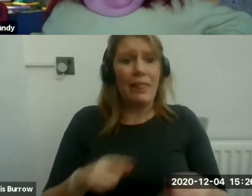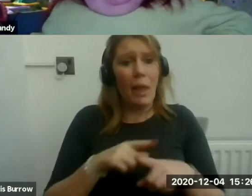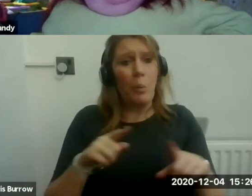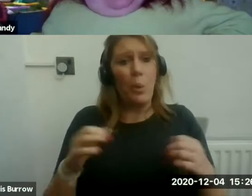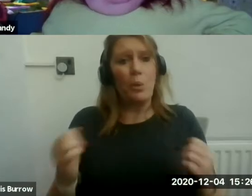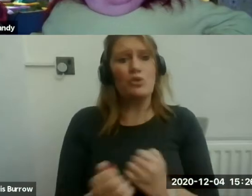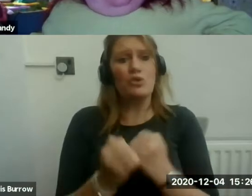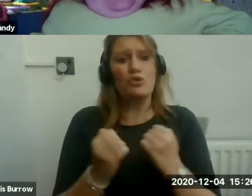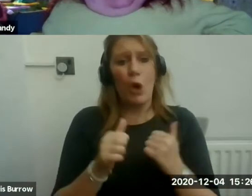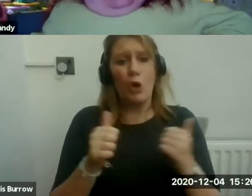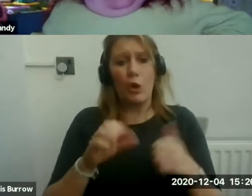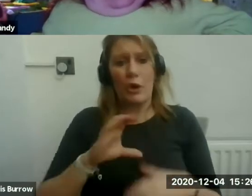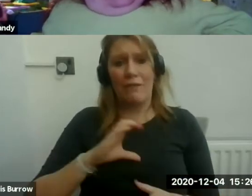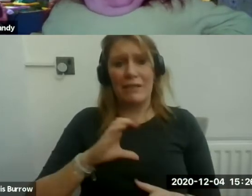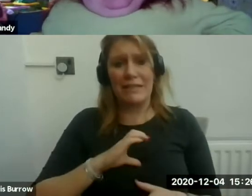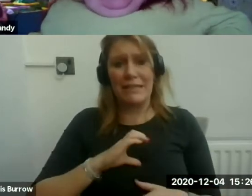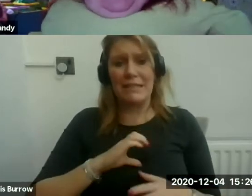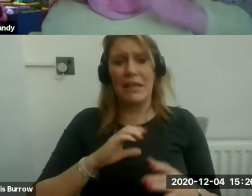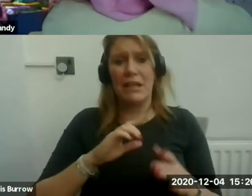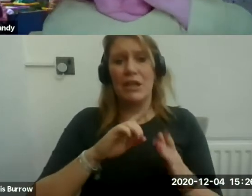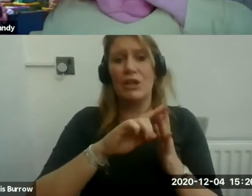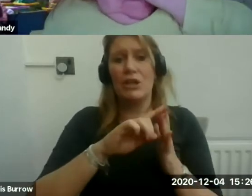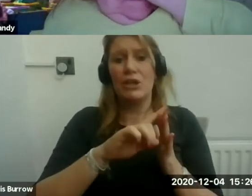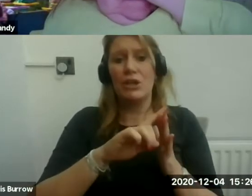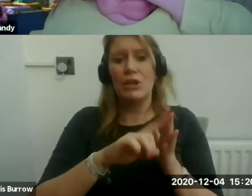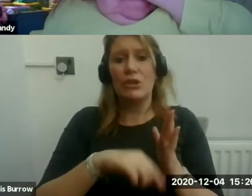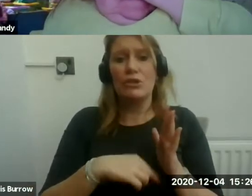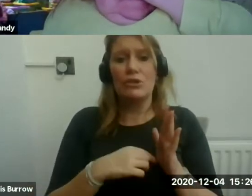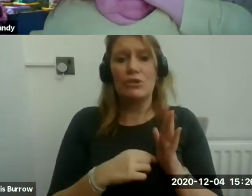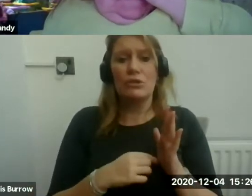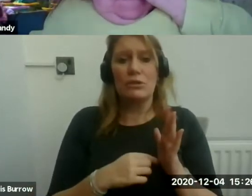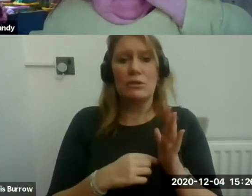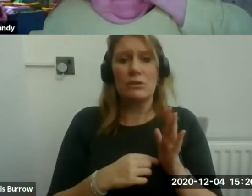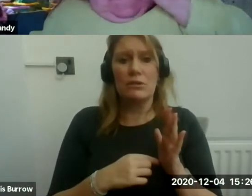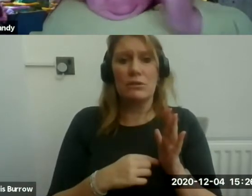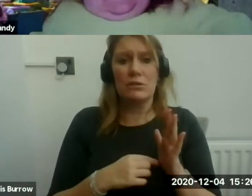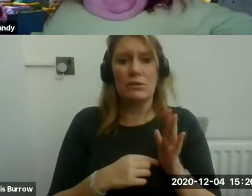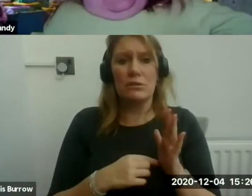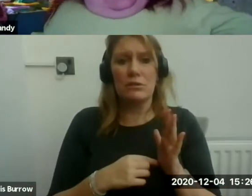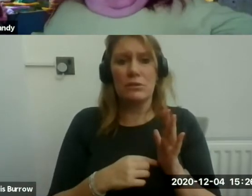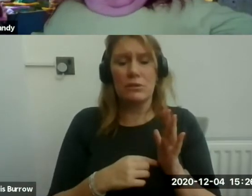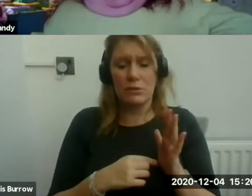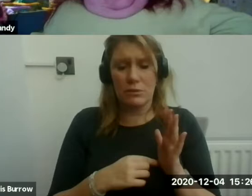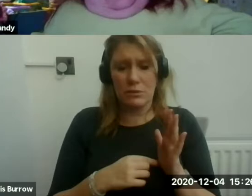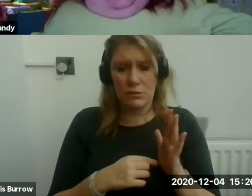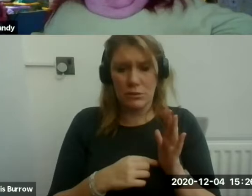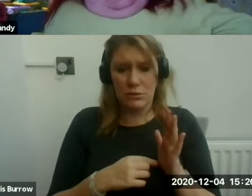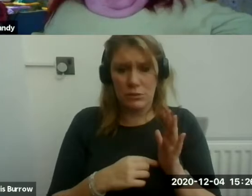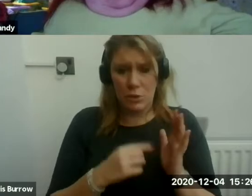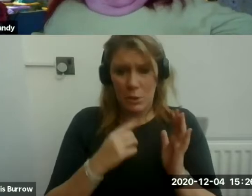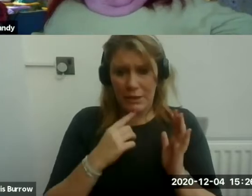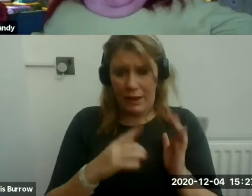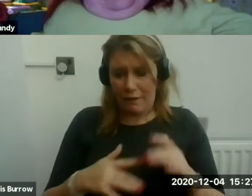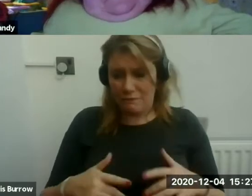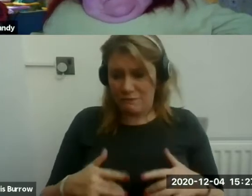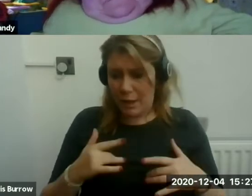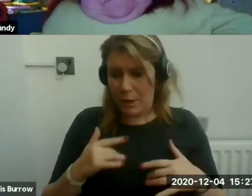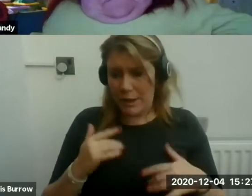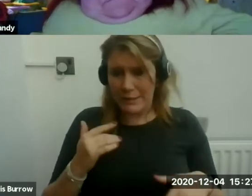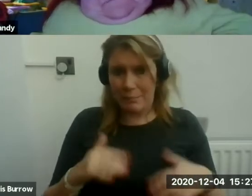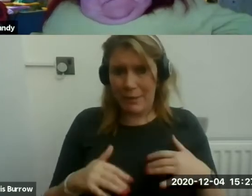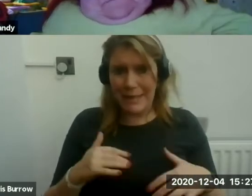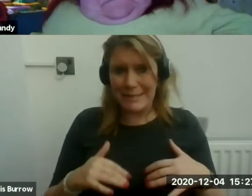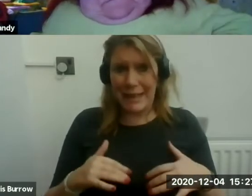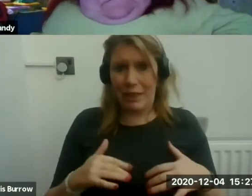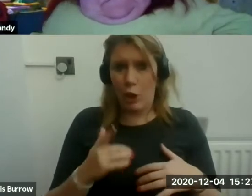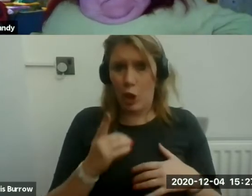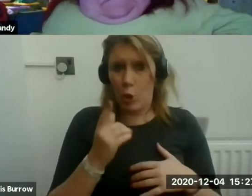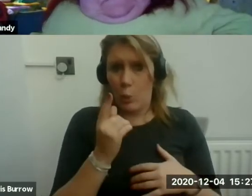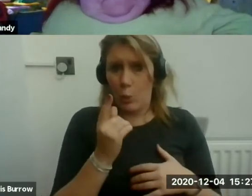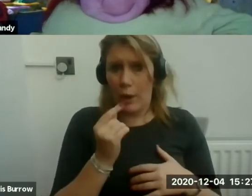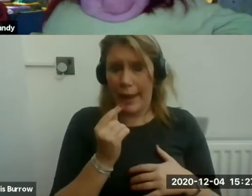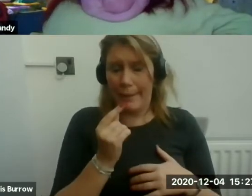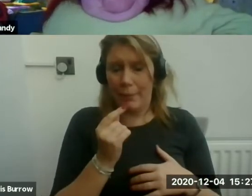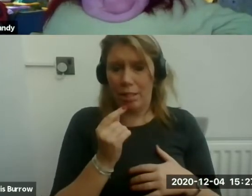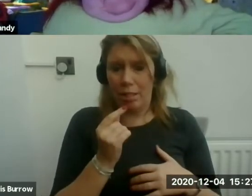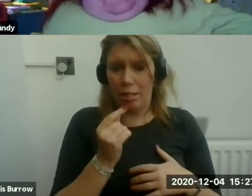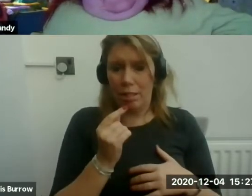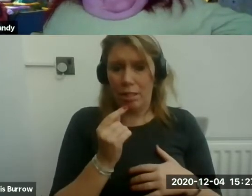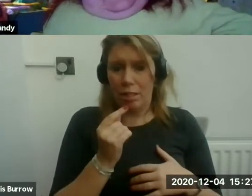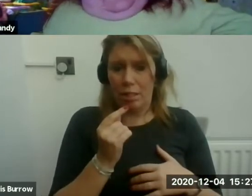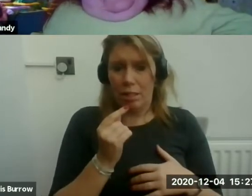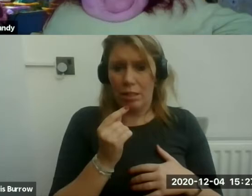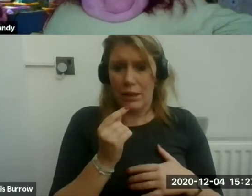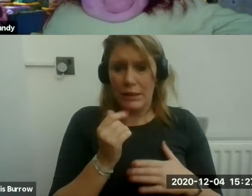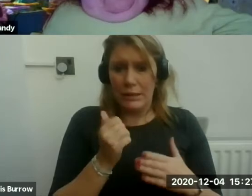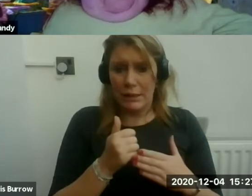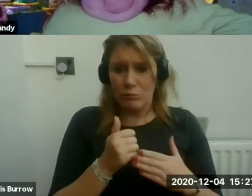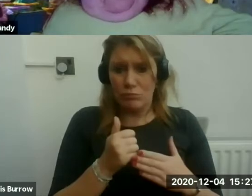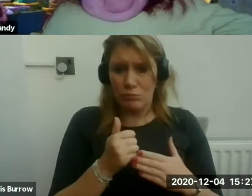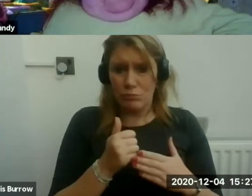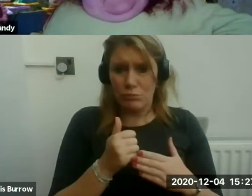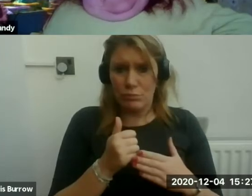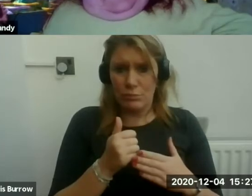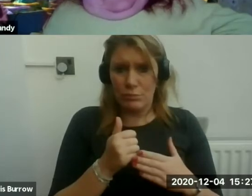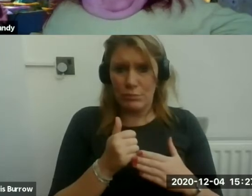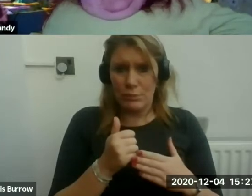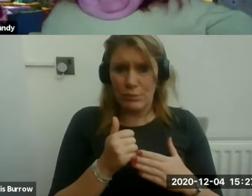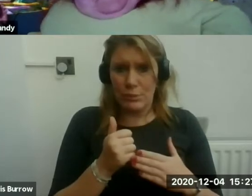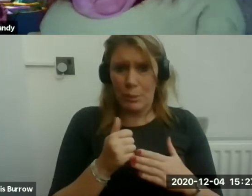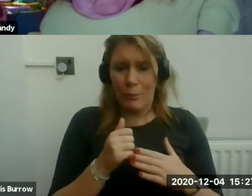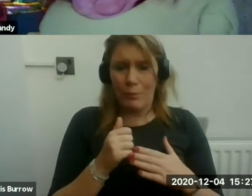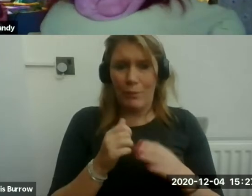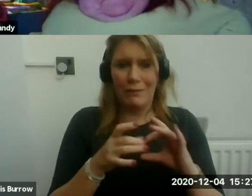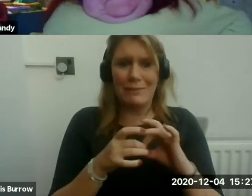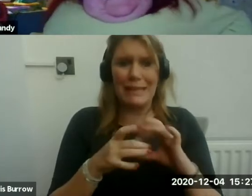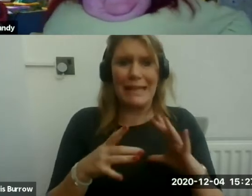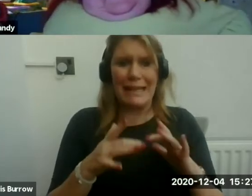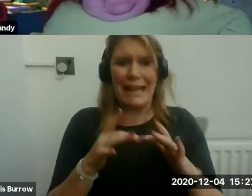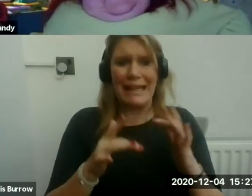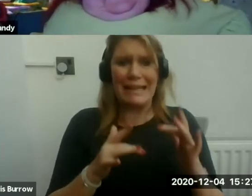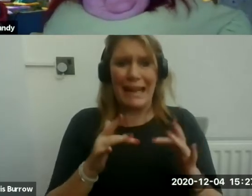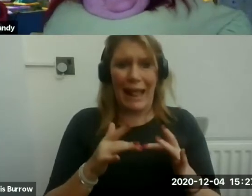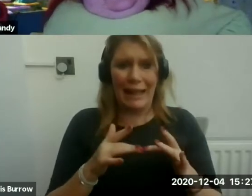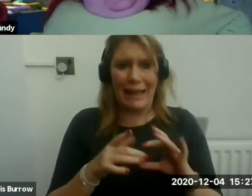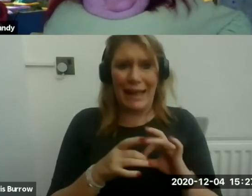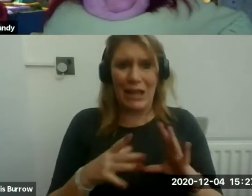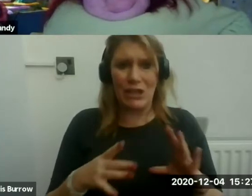I think it's astounding that you